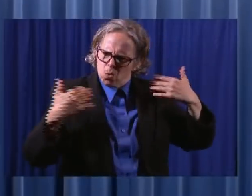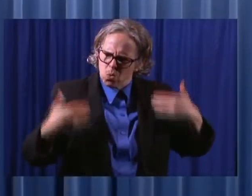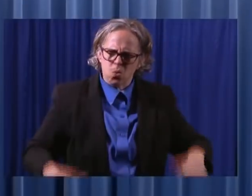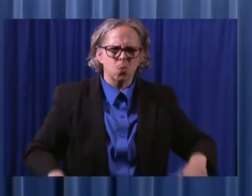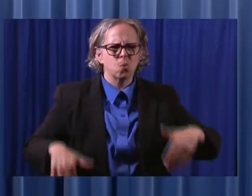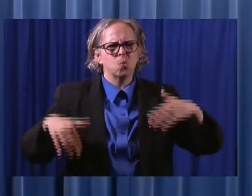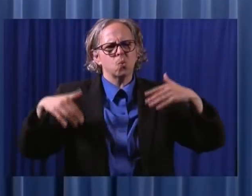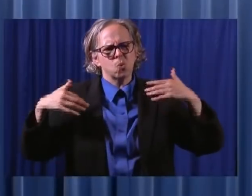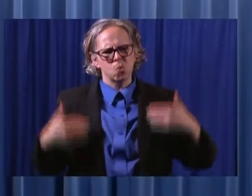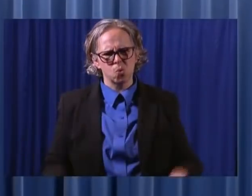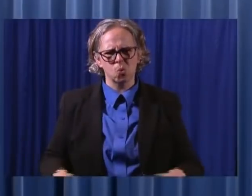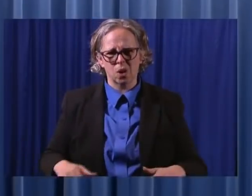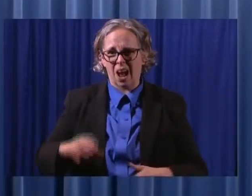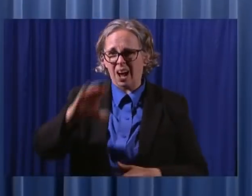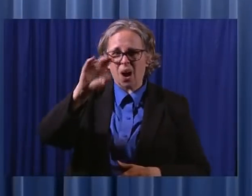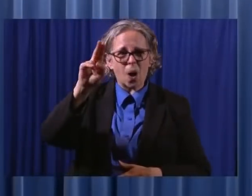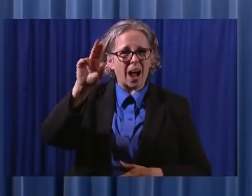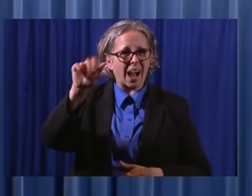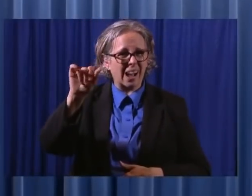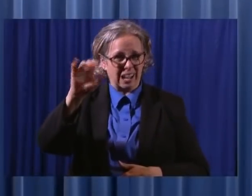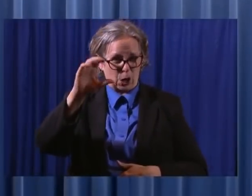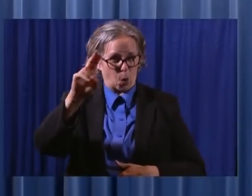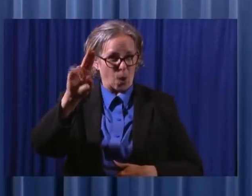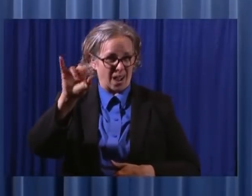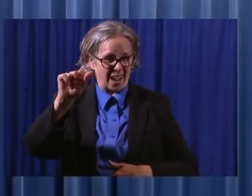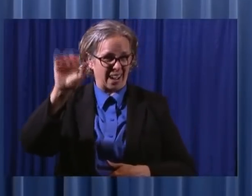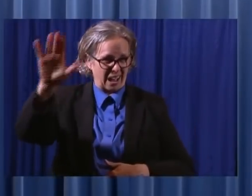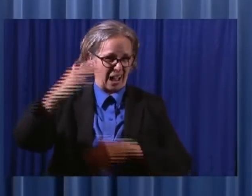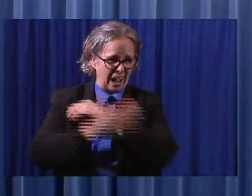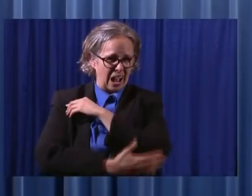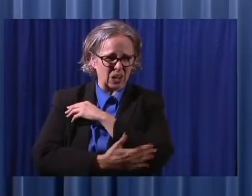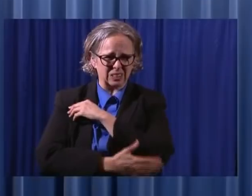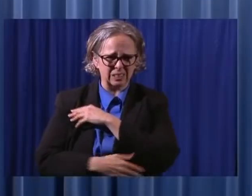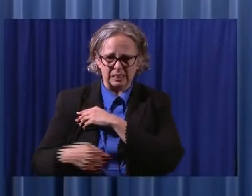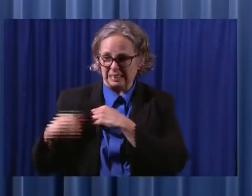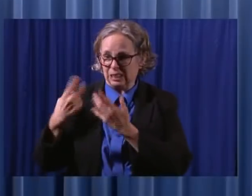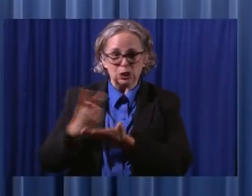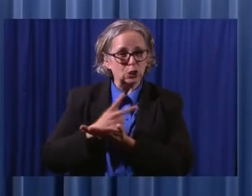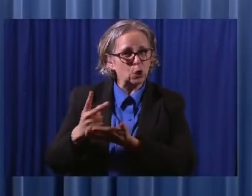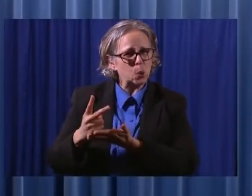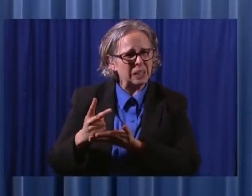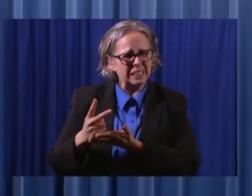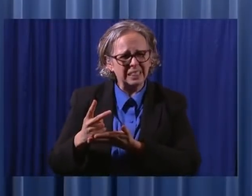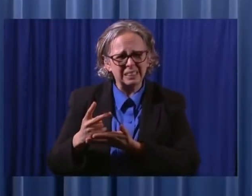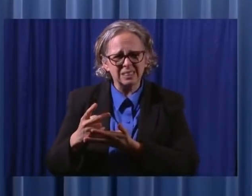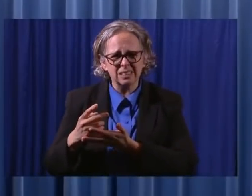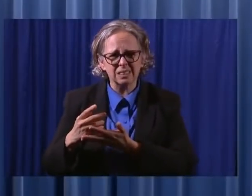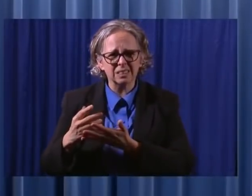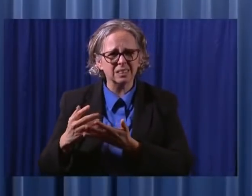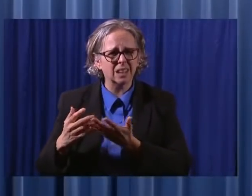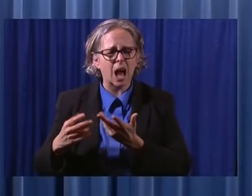DECATUR FOUR A SUSTAINED INCREASE IN EMERGENCY ROOM VISITS AND IN DECATUR 5 SUSTAINED INCREASE IN OUTPATIENT VISITS.